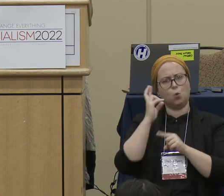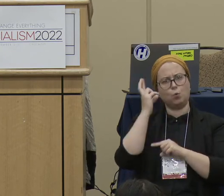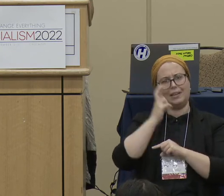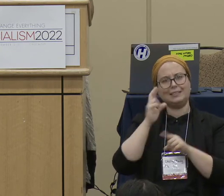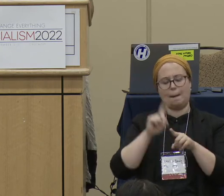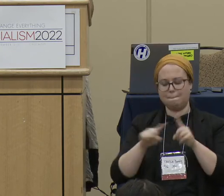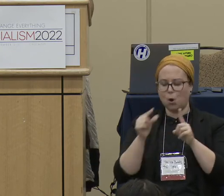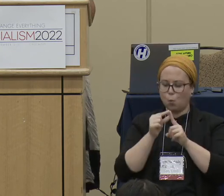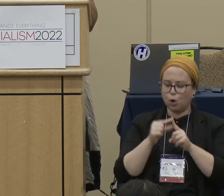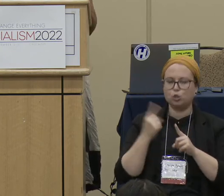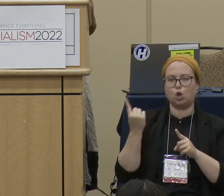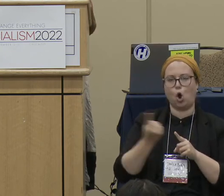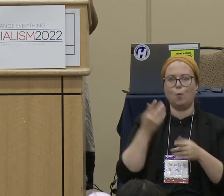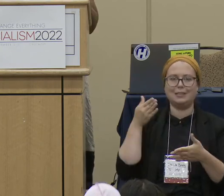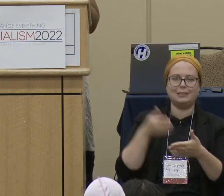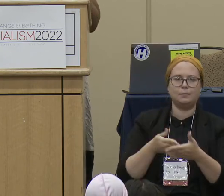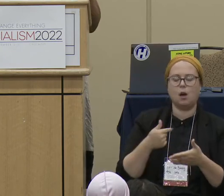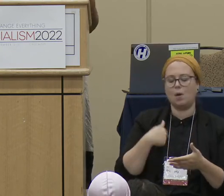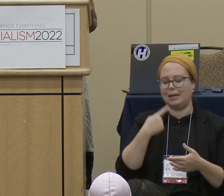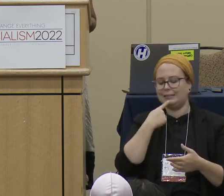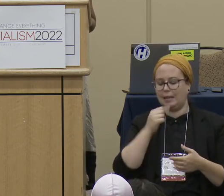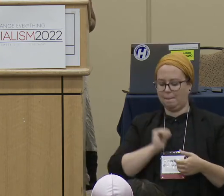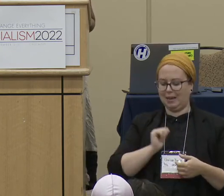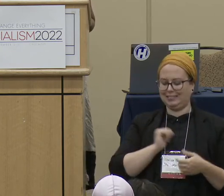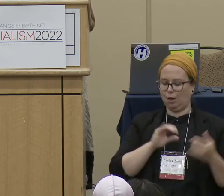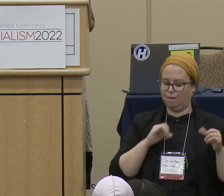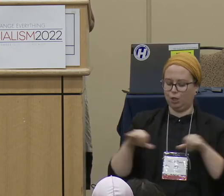function. But words are always contested. So, I say I'm a